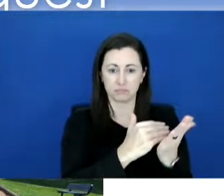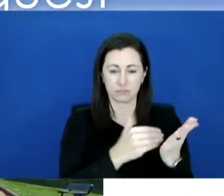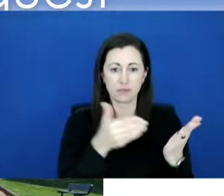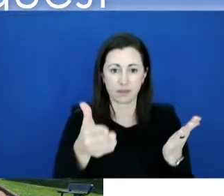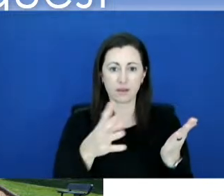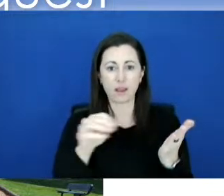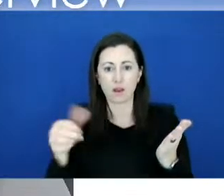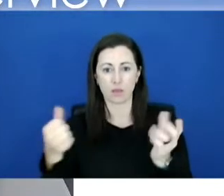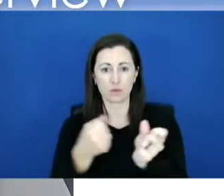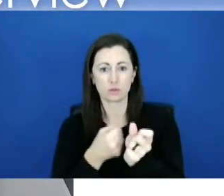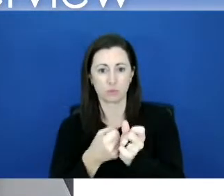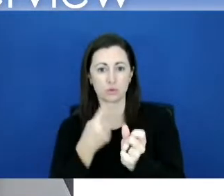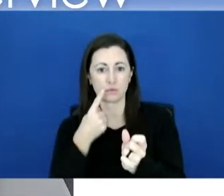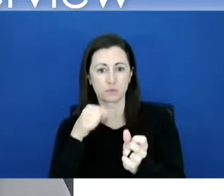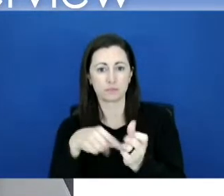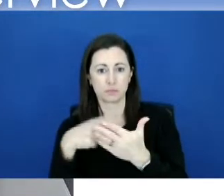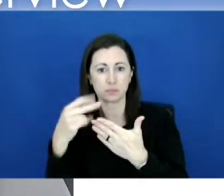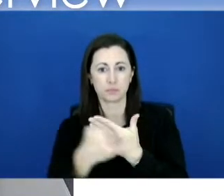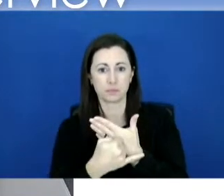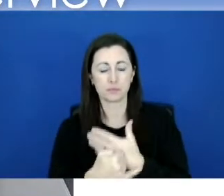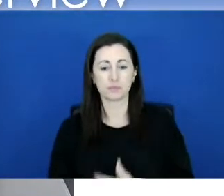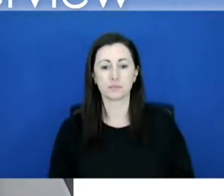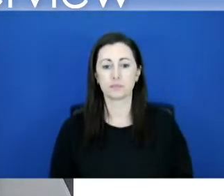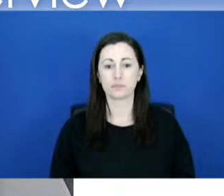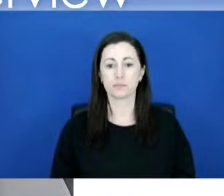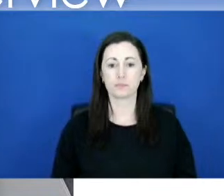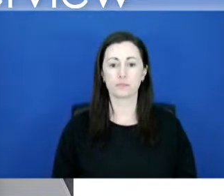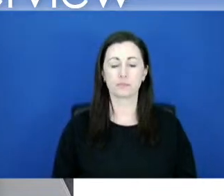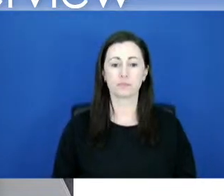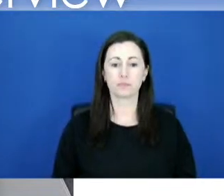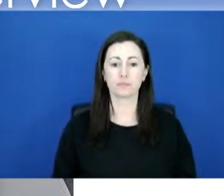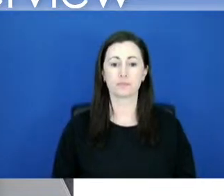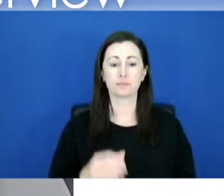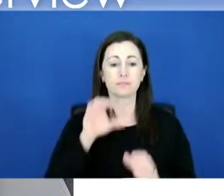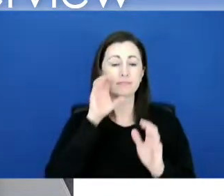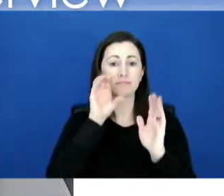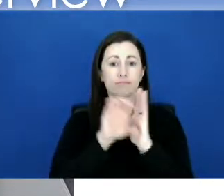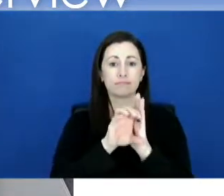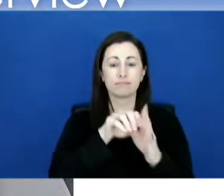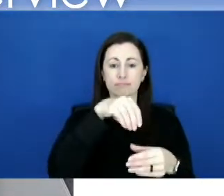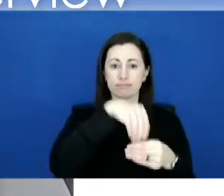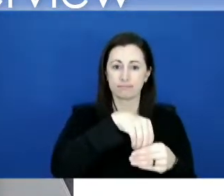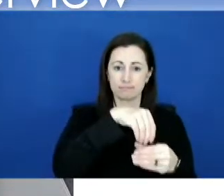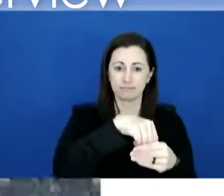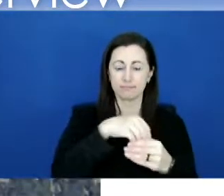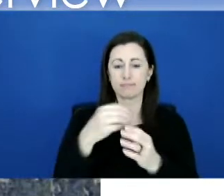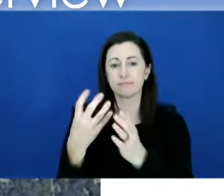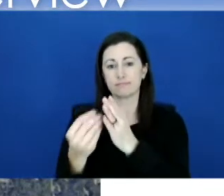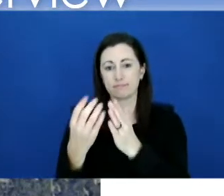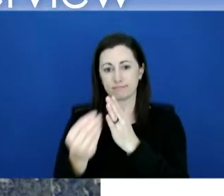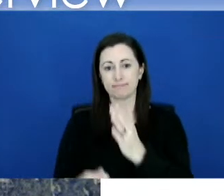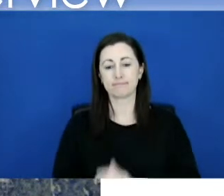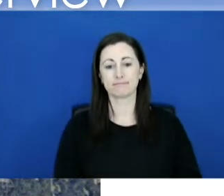THE OTHERS THAT WILL BE